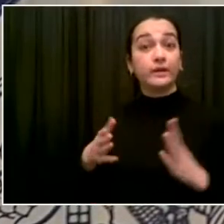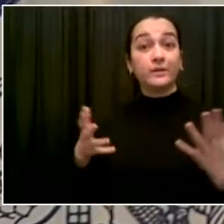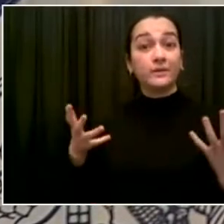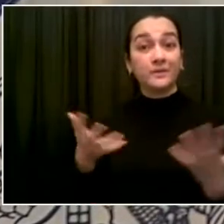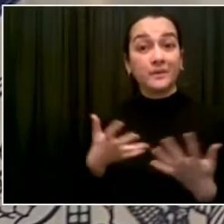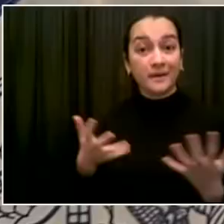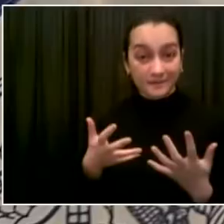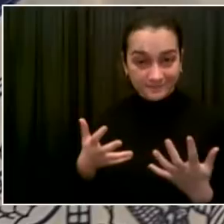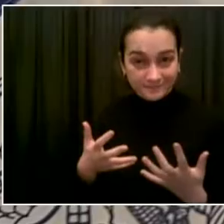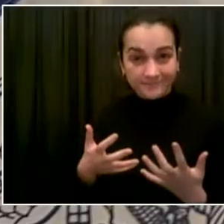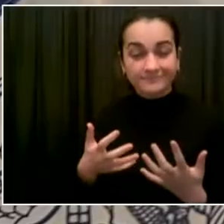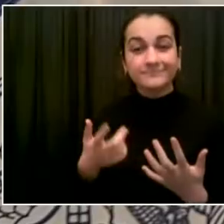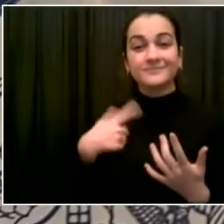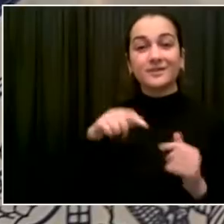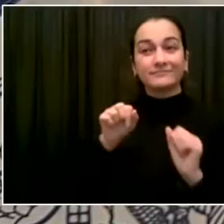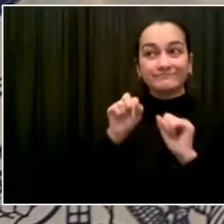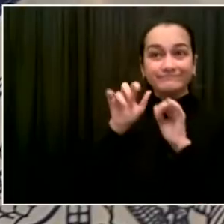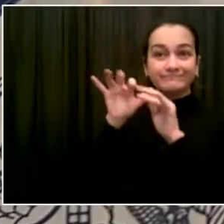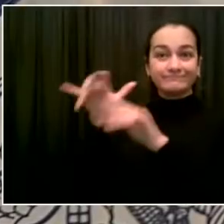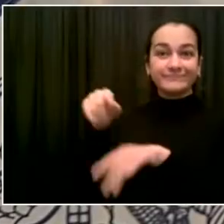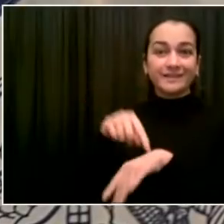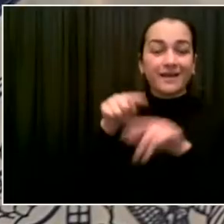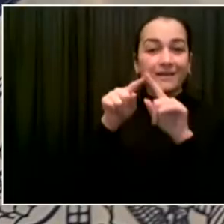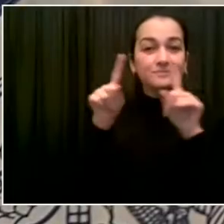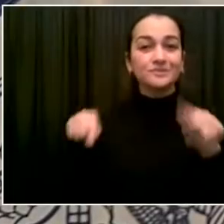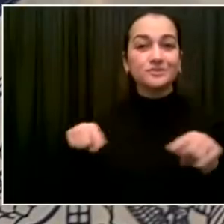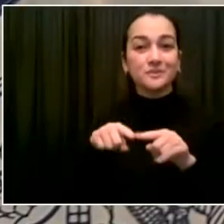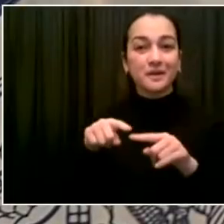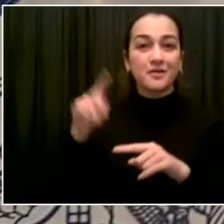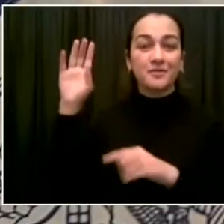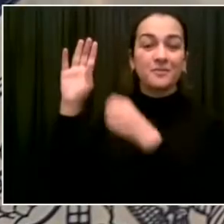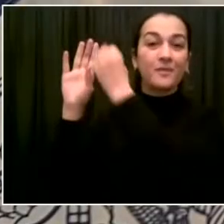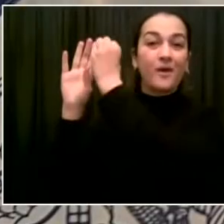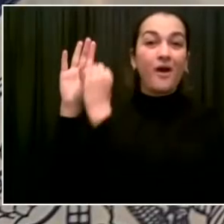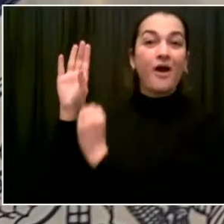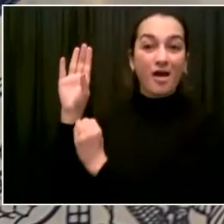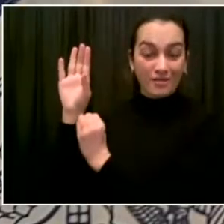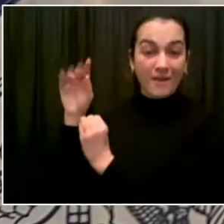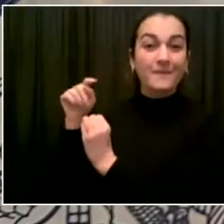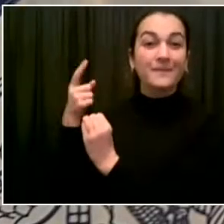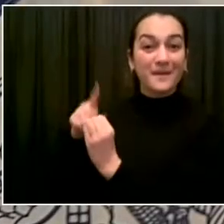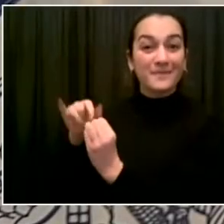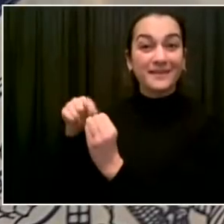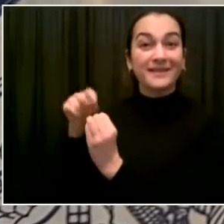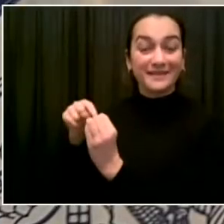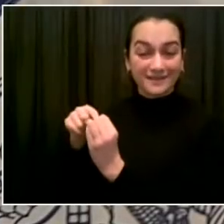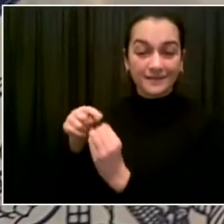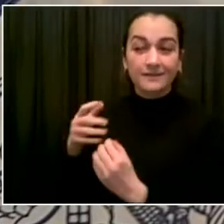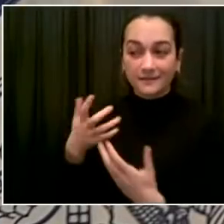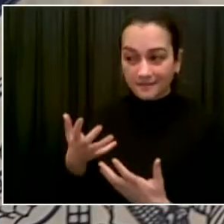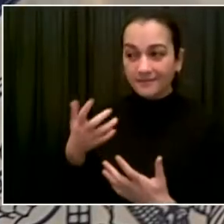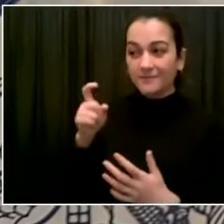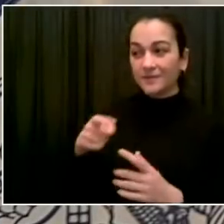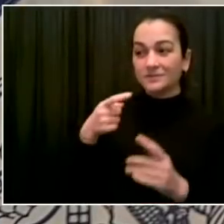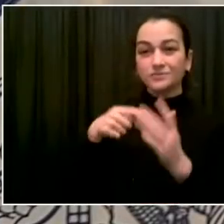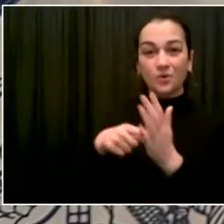ORIGINAL PLAN WE ANNOUNCED WITH